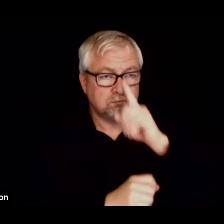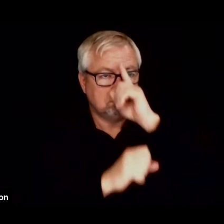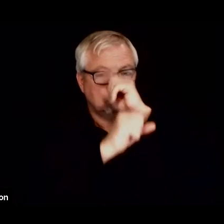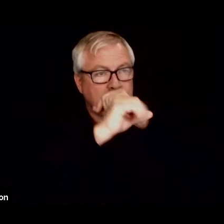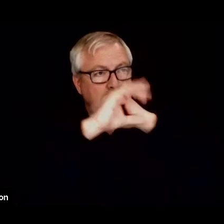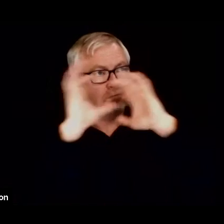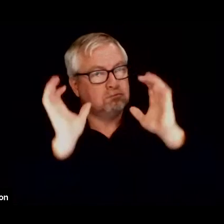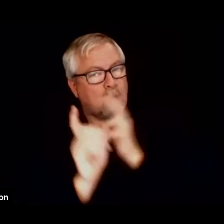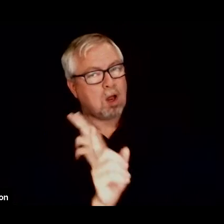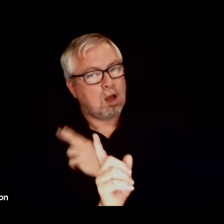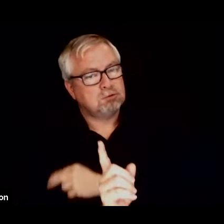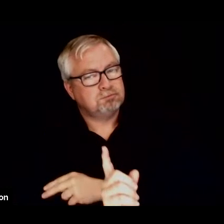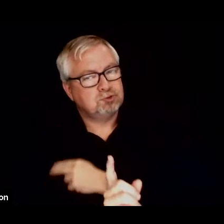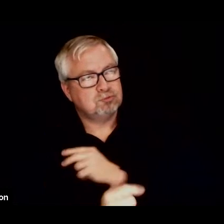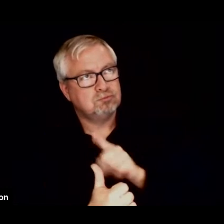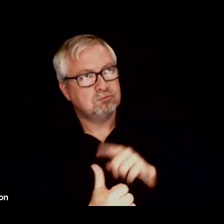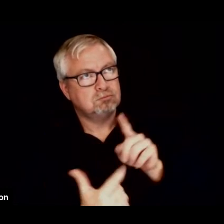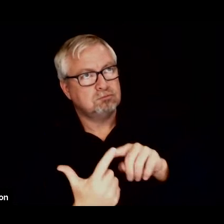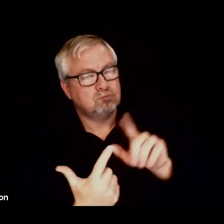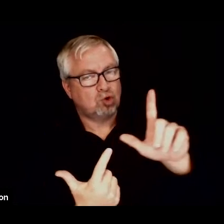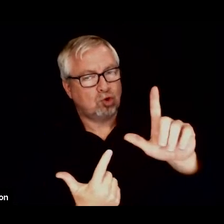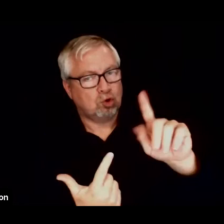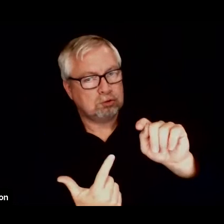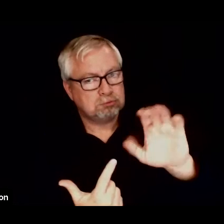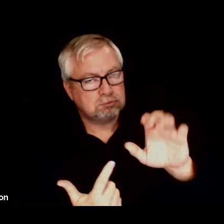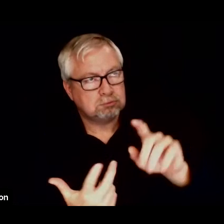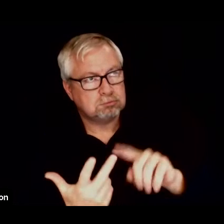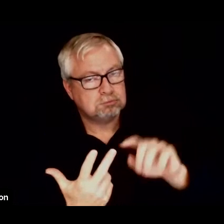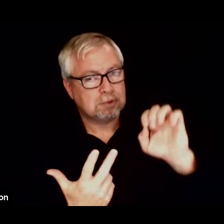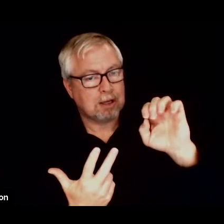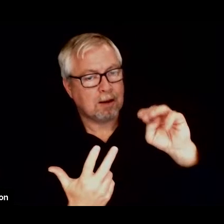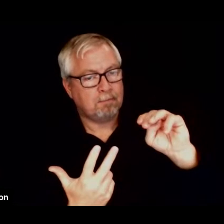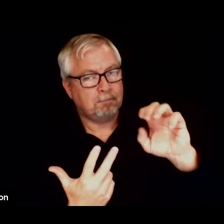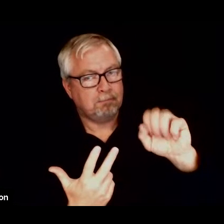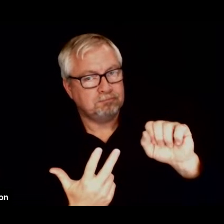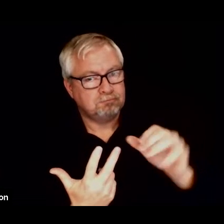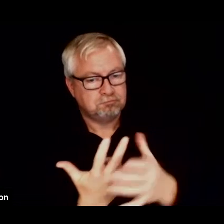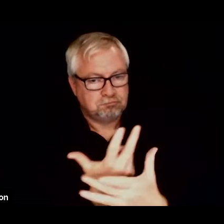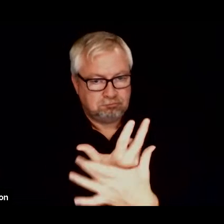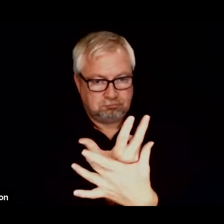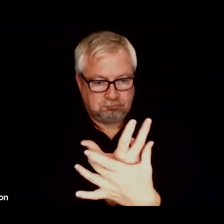is that's a fairly large number and that doesn't even get us all the way through phase one a